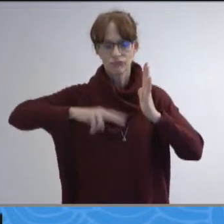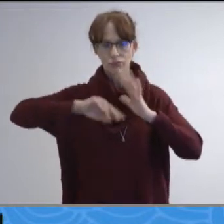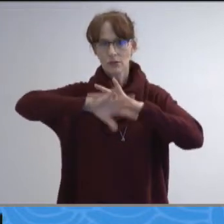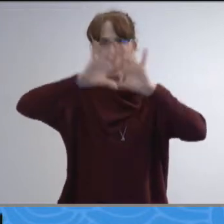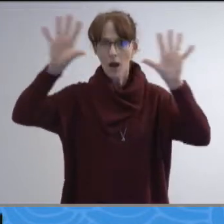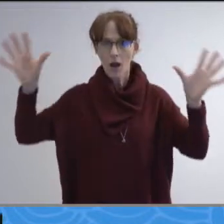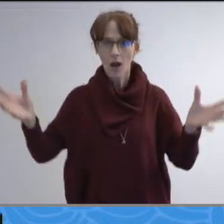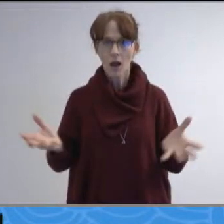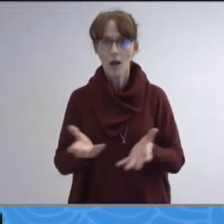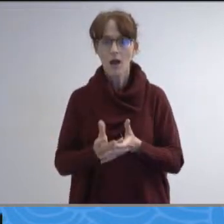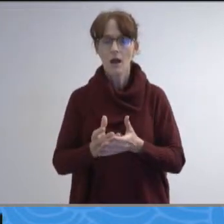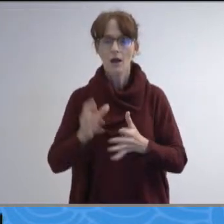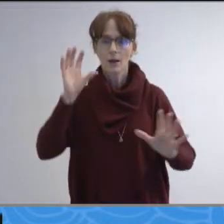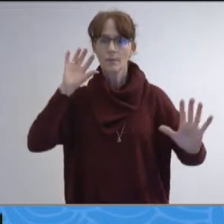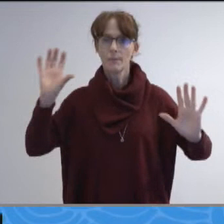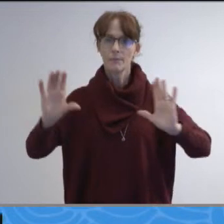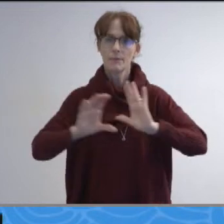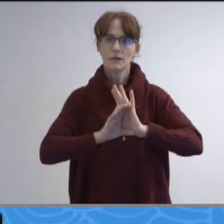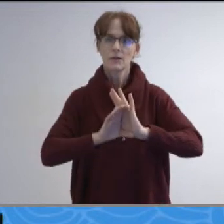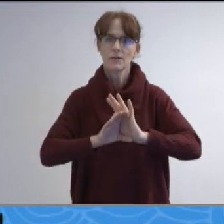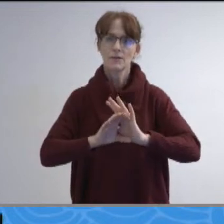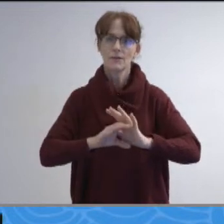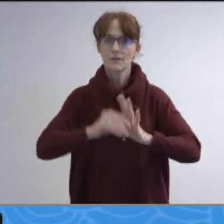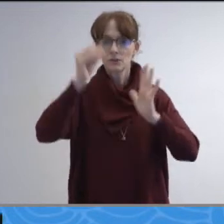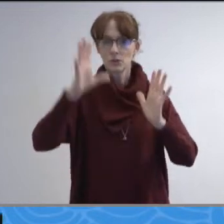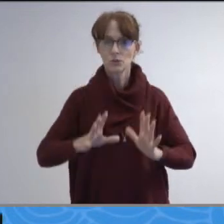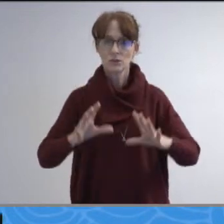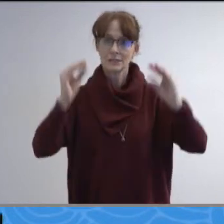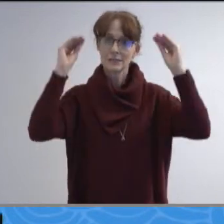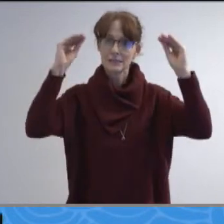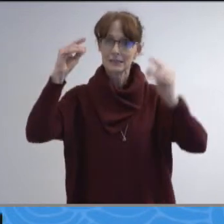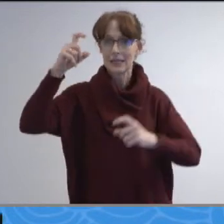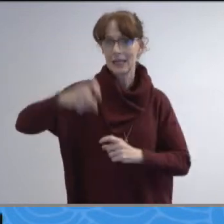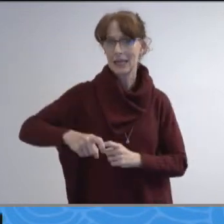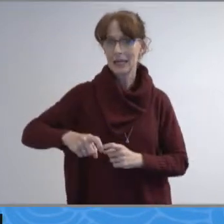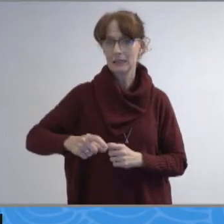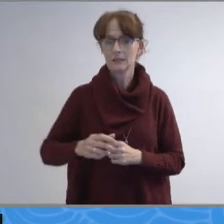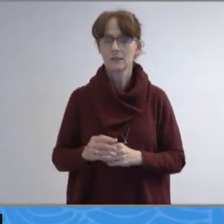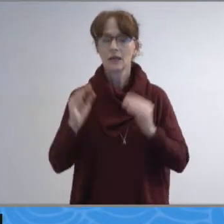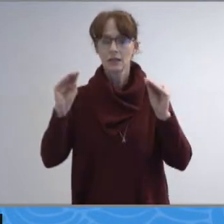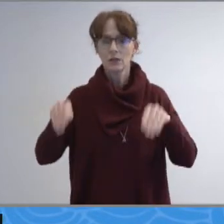of a student's instructional needs. Teachers are provided with a report